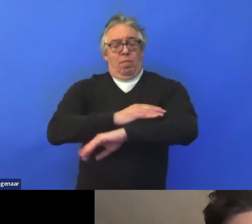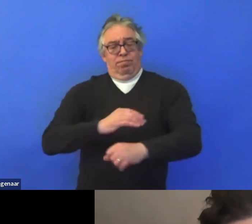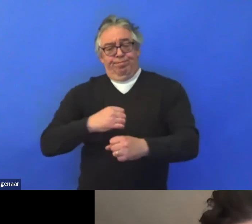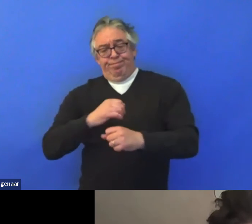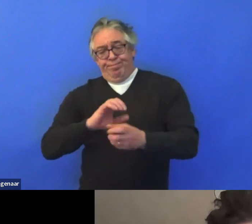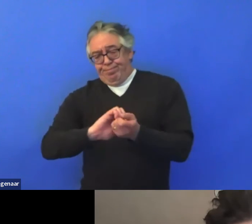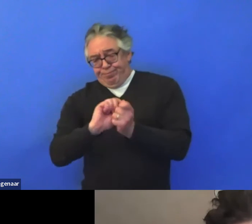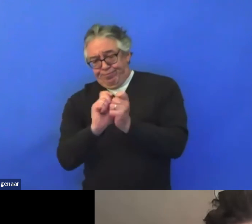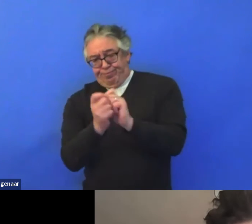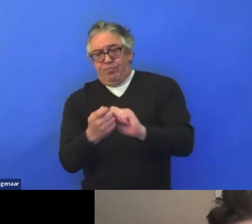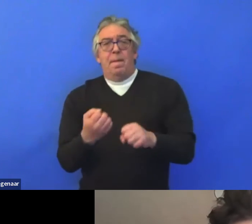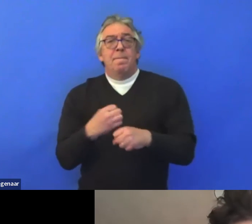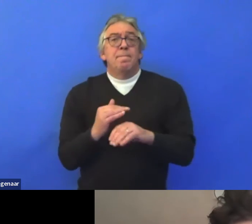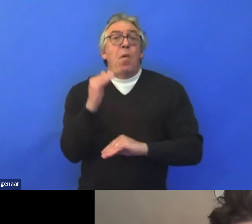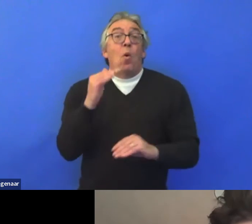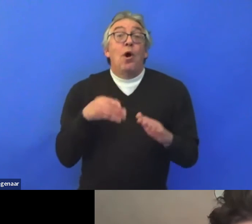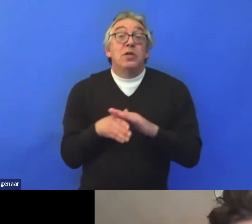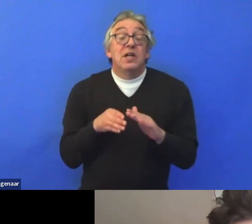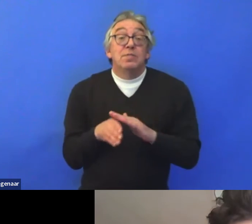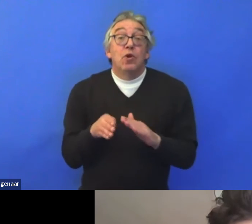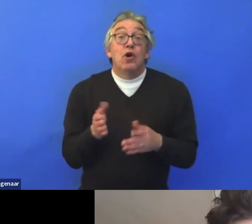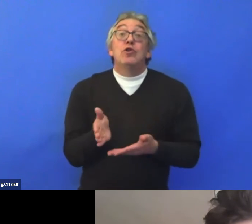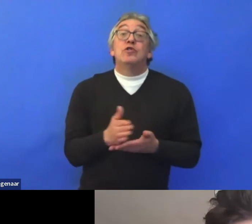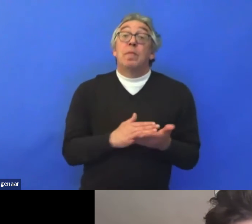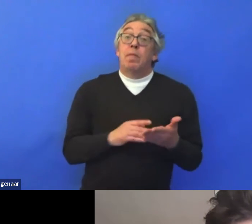It also in some cases was not as challenging as predicted.